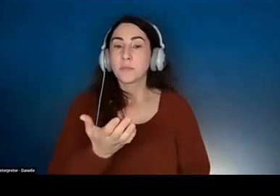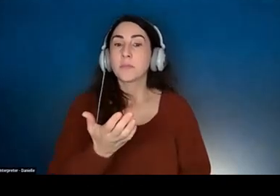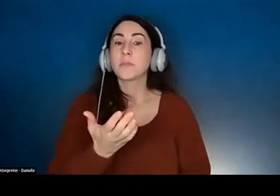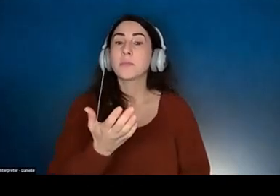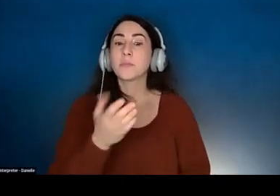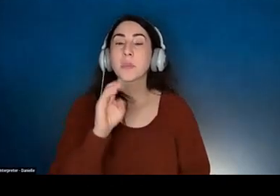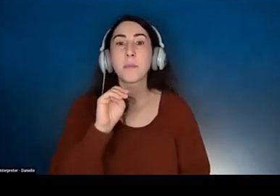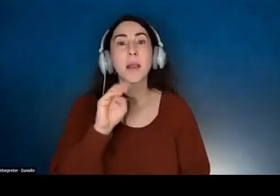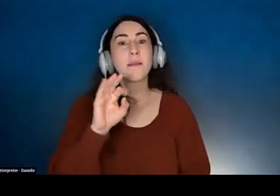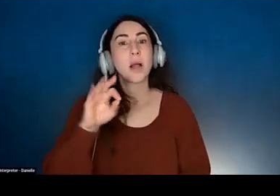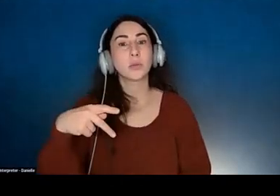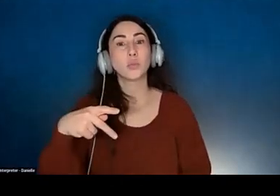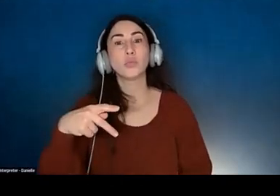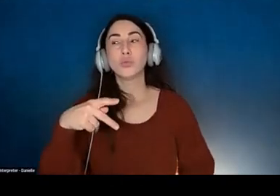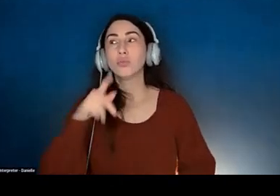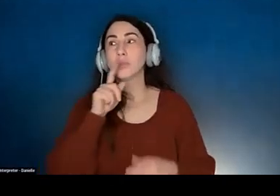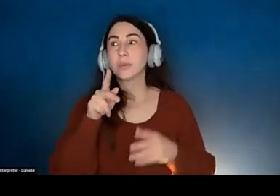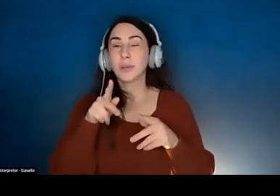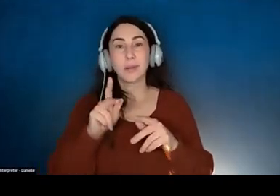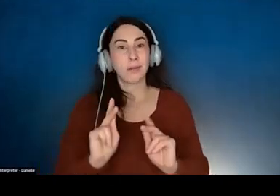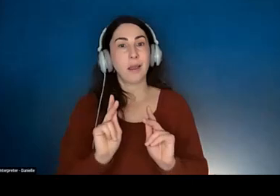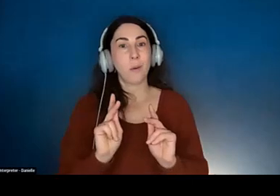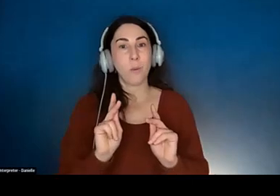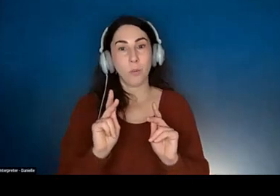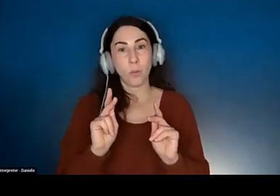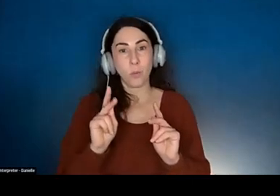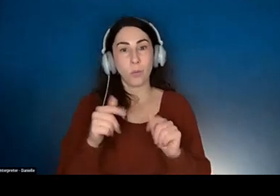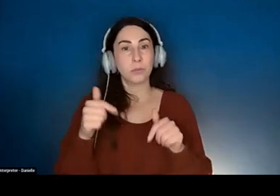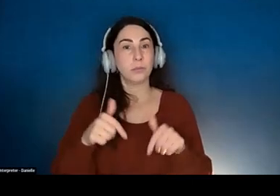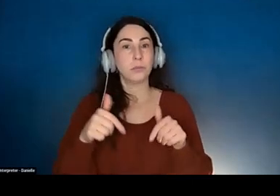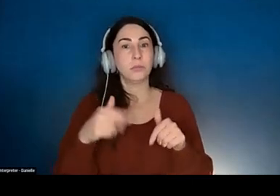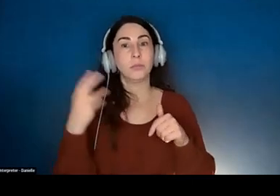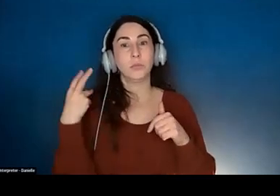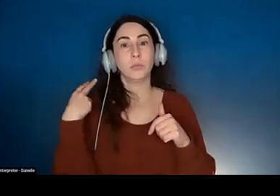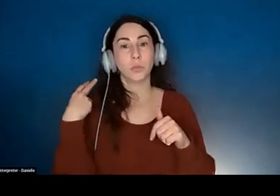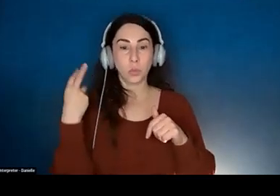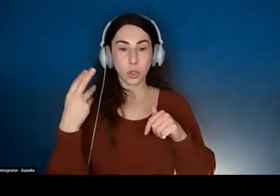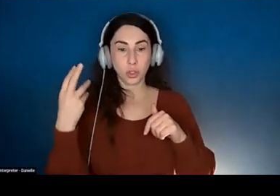to try out and kind of innovate some new services.